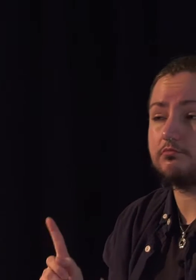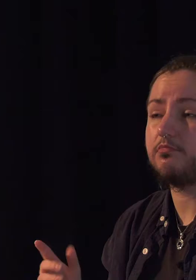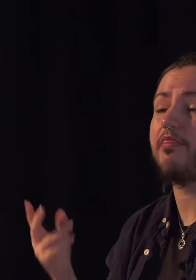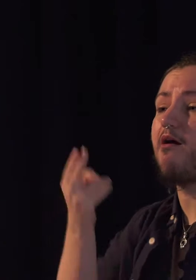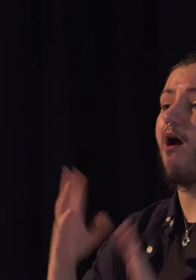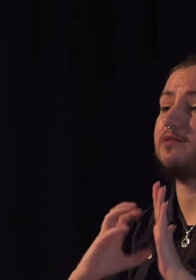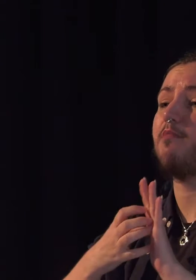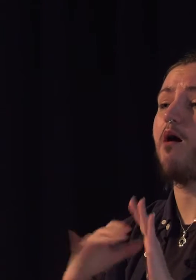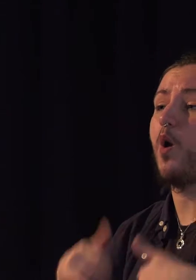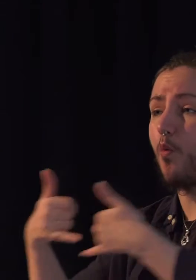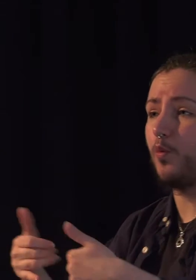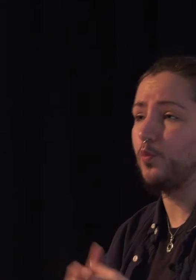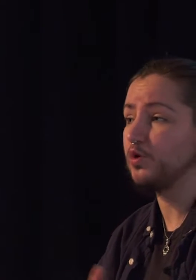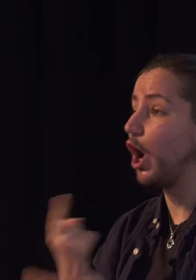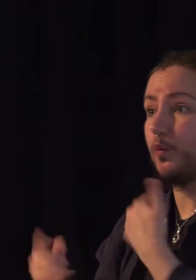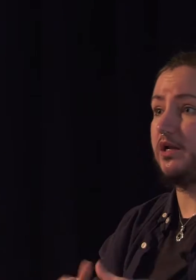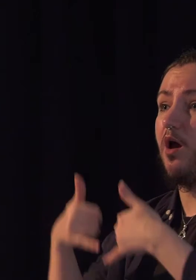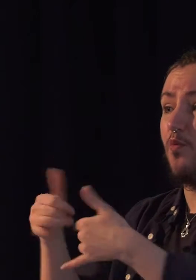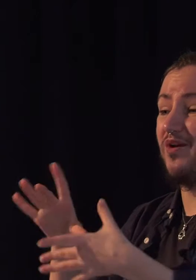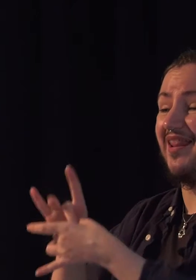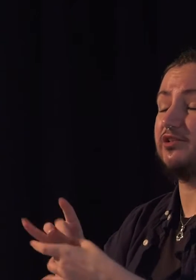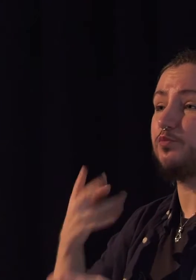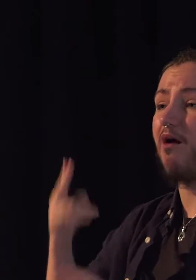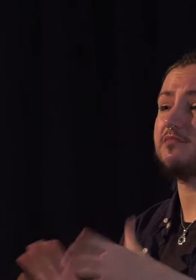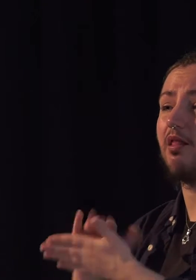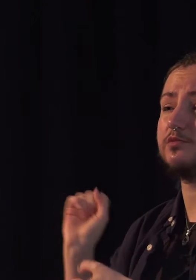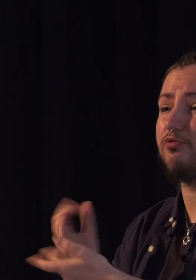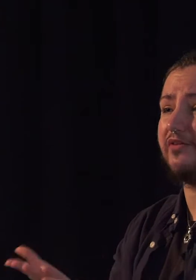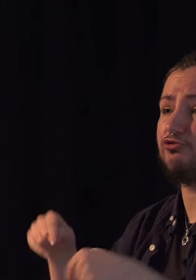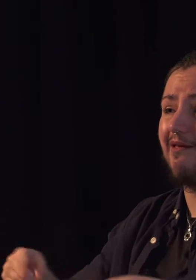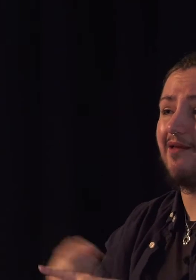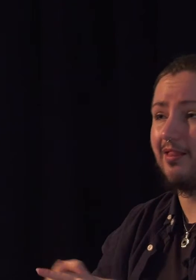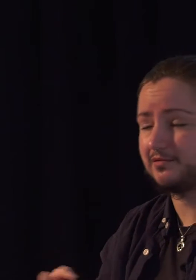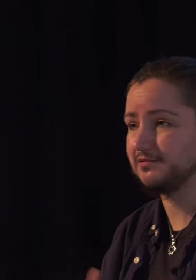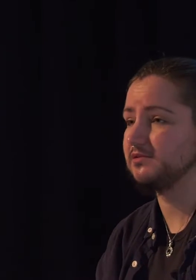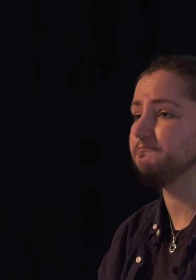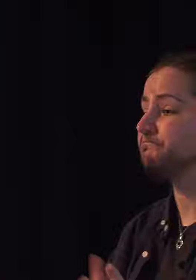for arts and culture provision in England. Artsmark is open to all different types of schools.